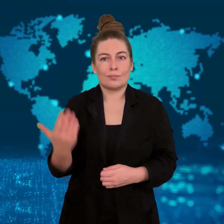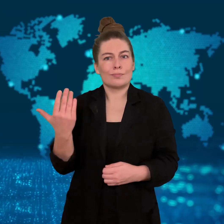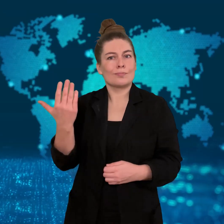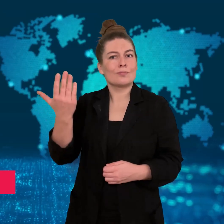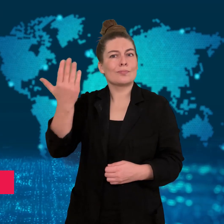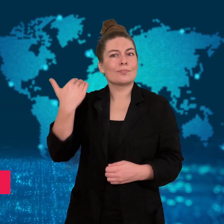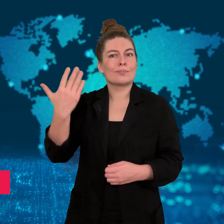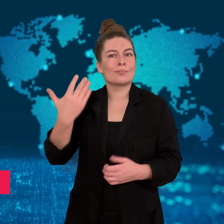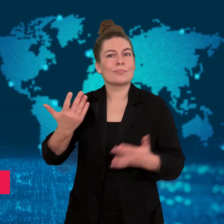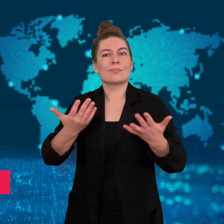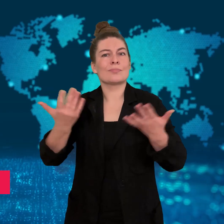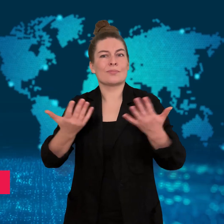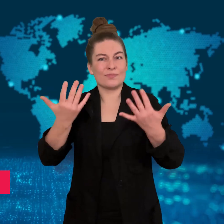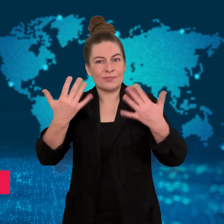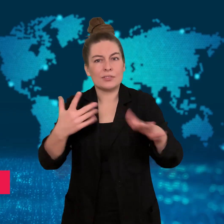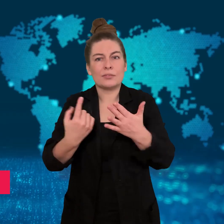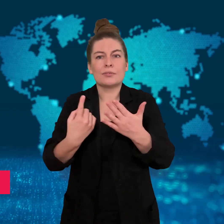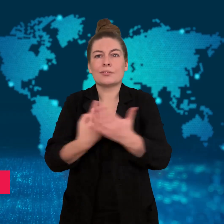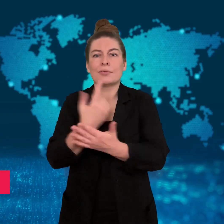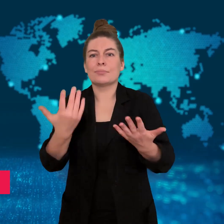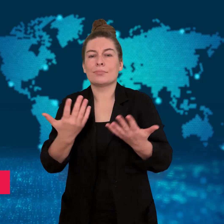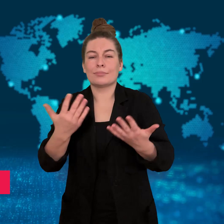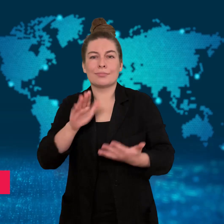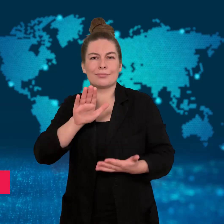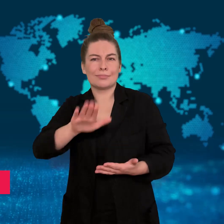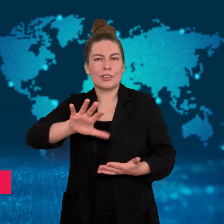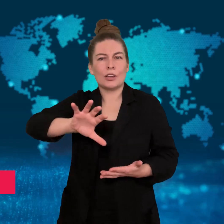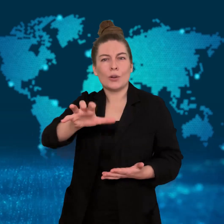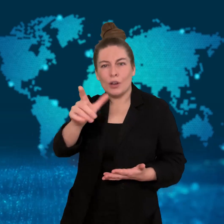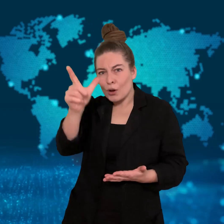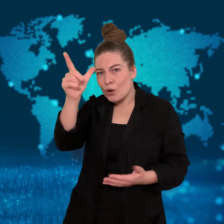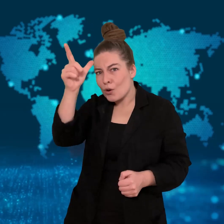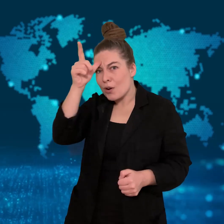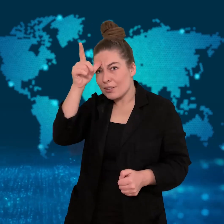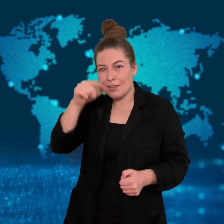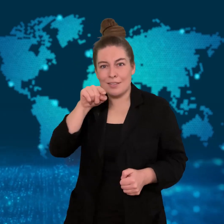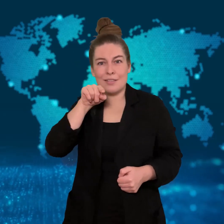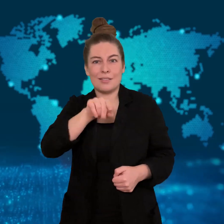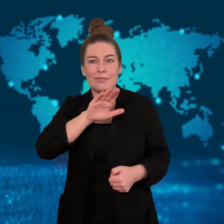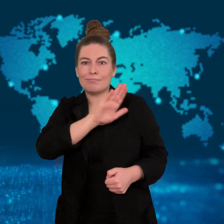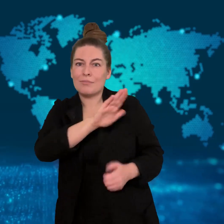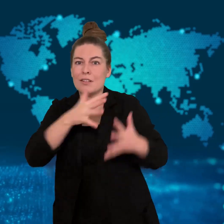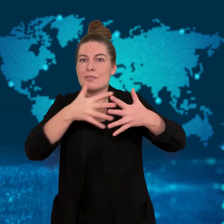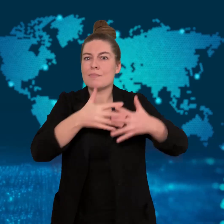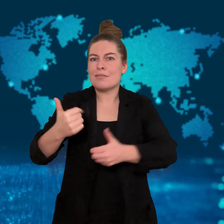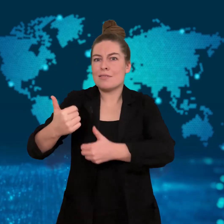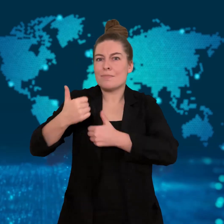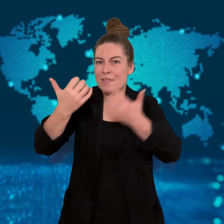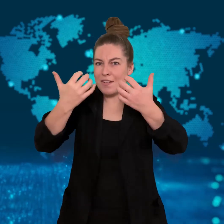[MONIKA]: The US has carried out retaliation strikes on militias in Iraq